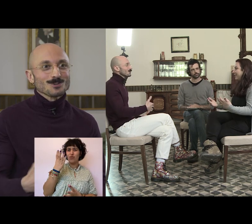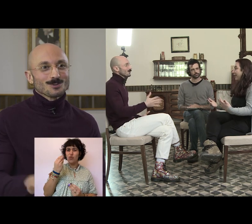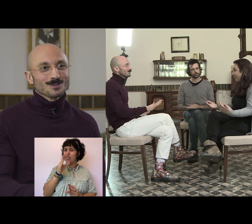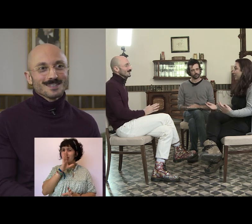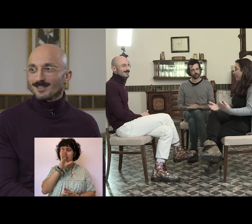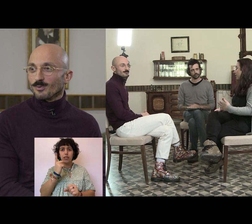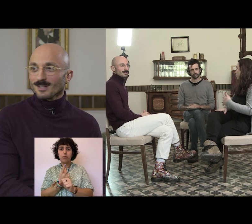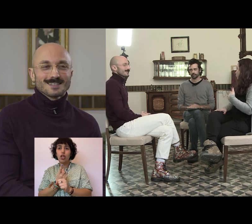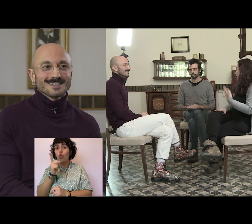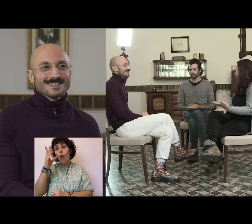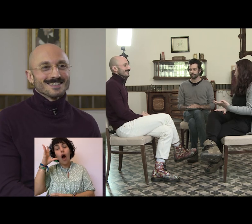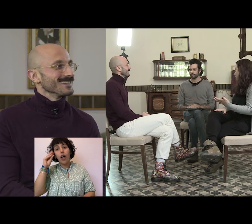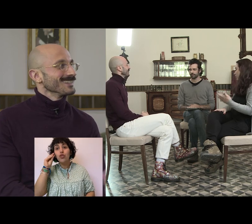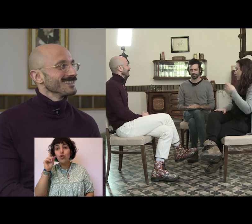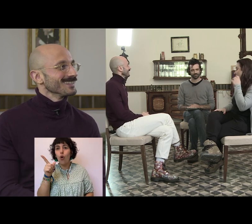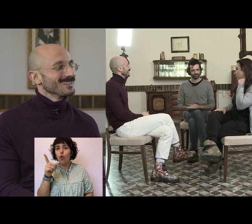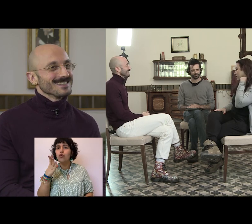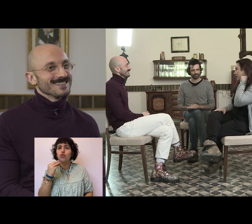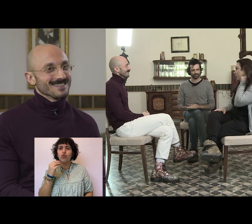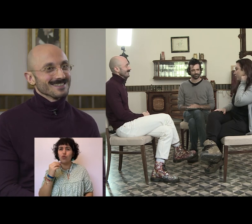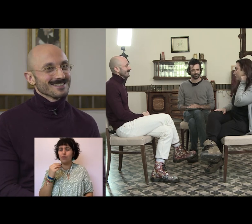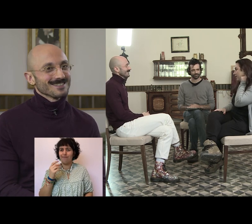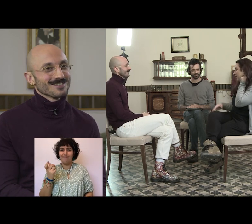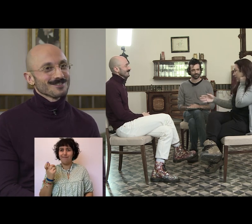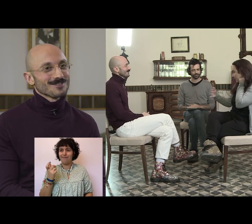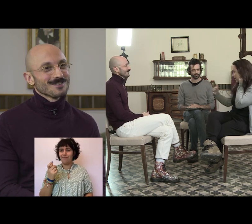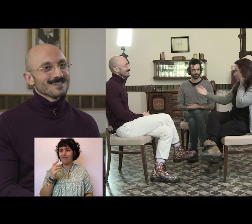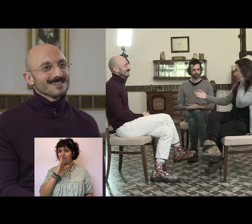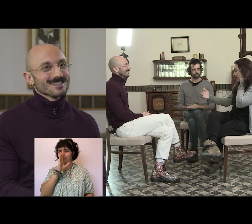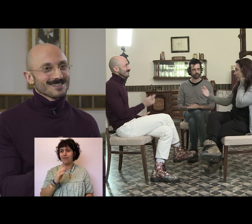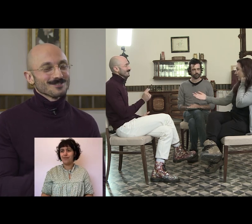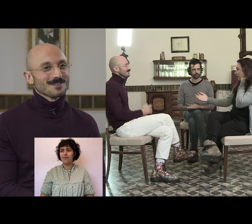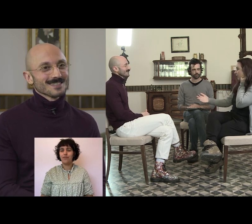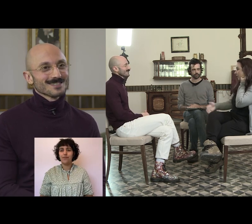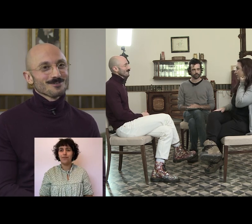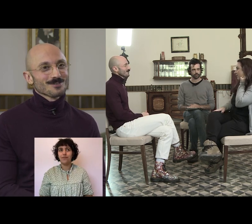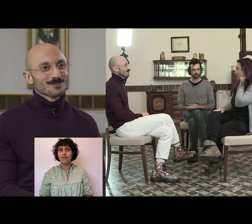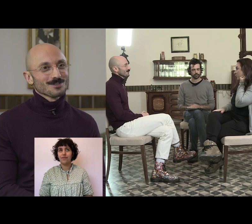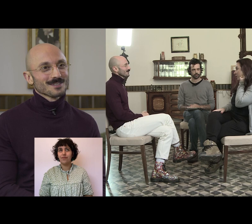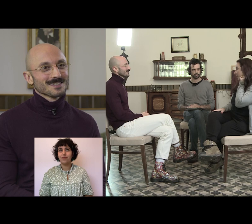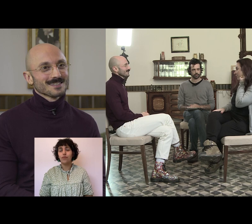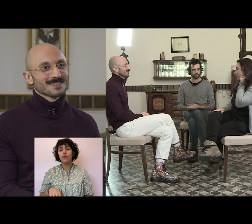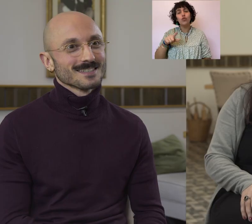Yes, this is a great method, by the way, it is very enjoyable to give the same reaction to him.